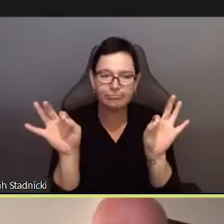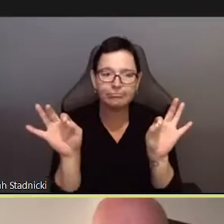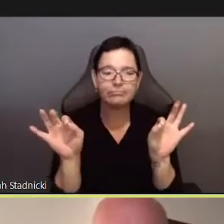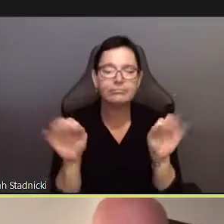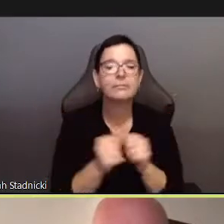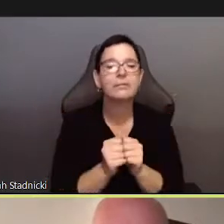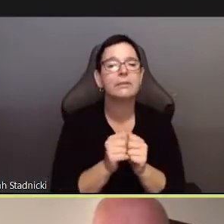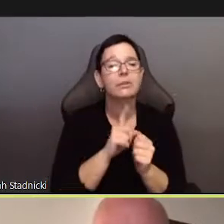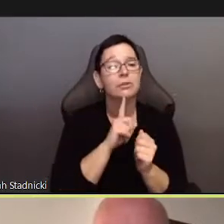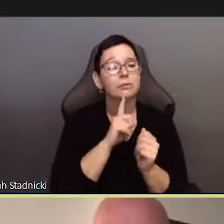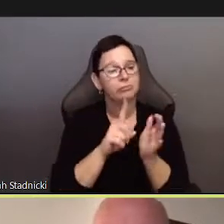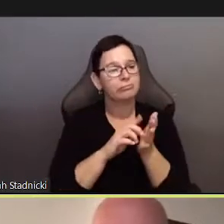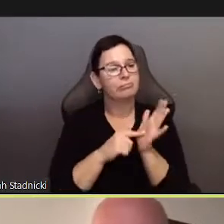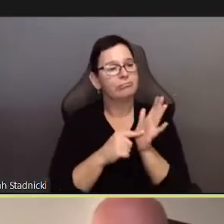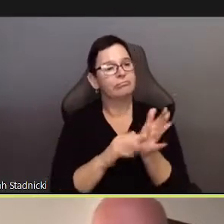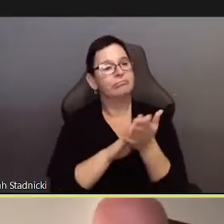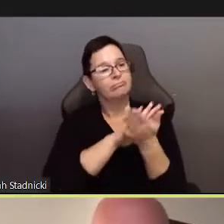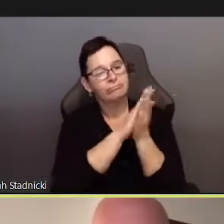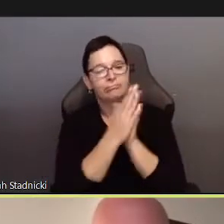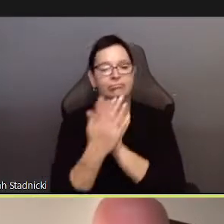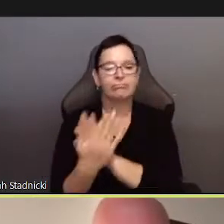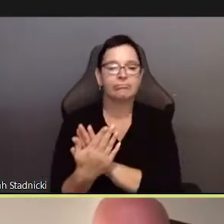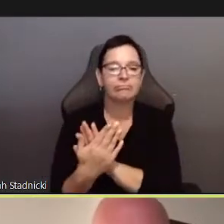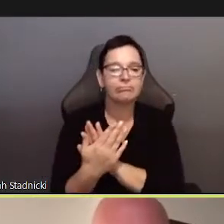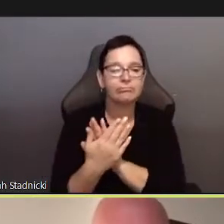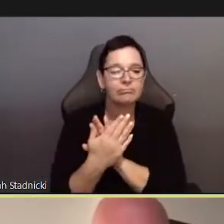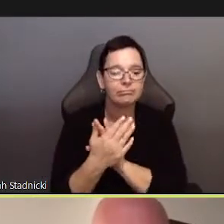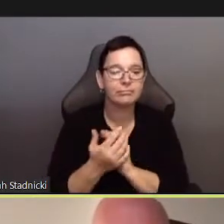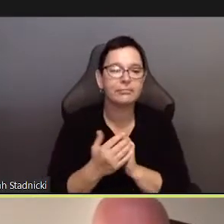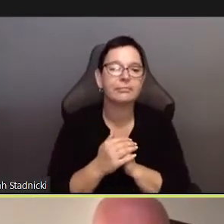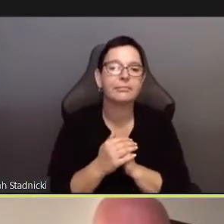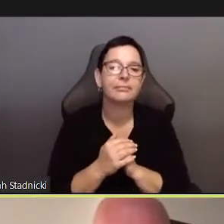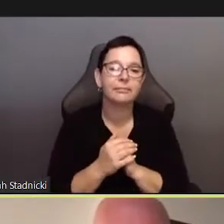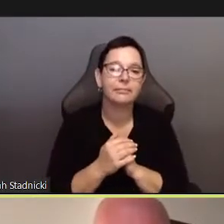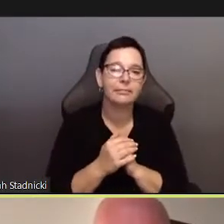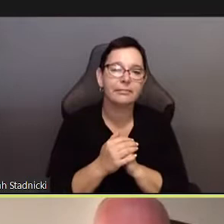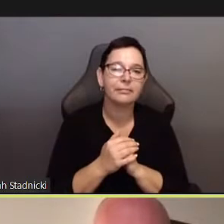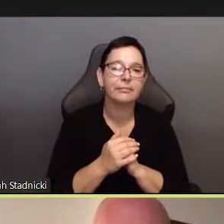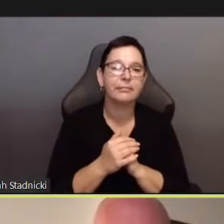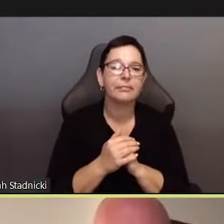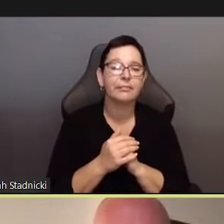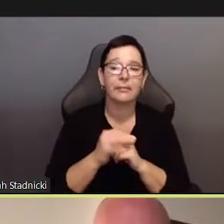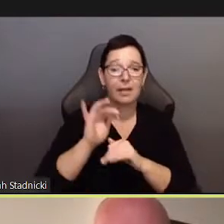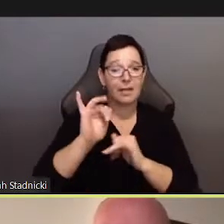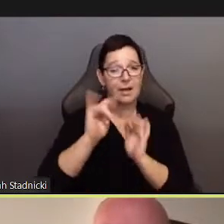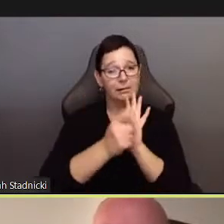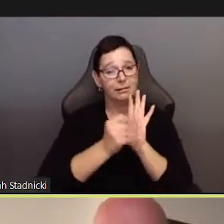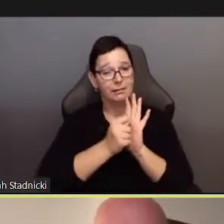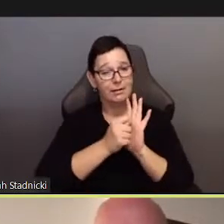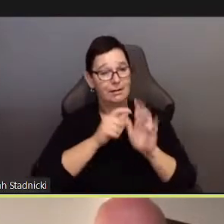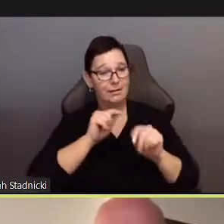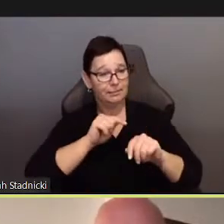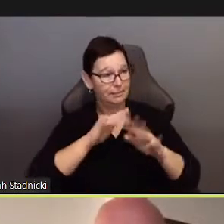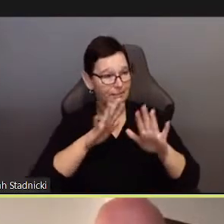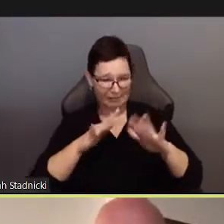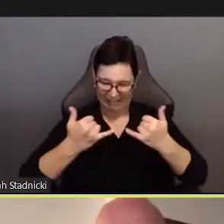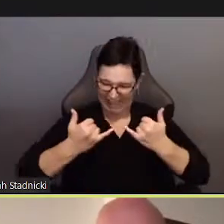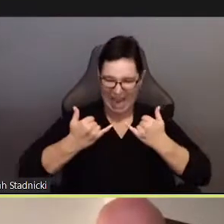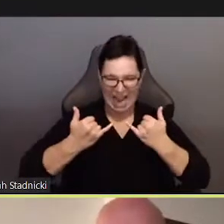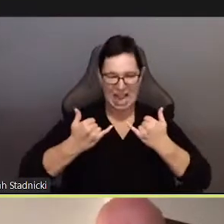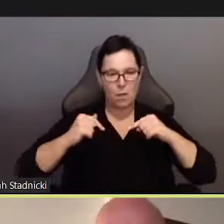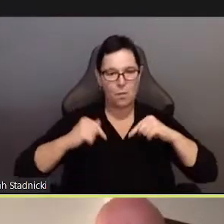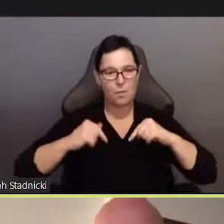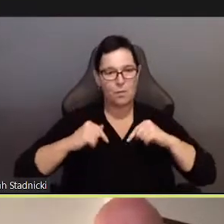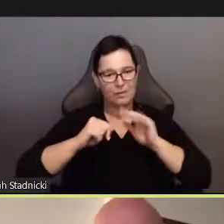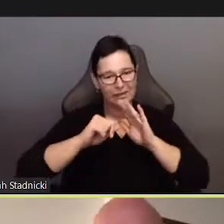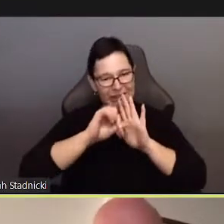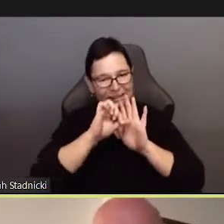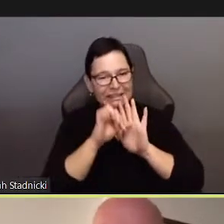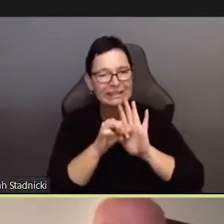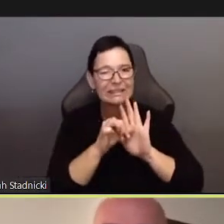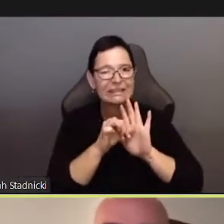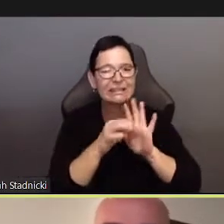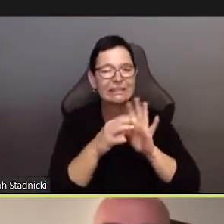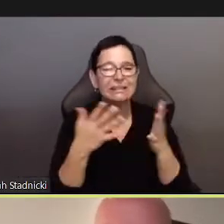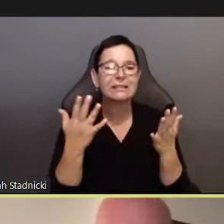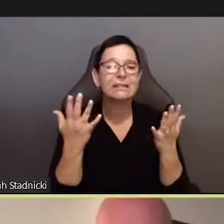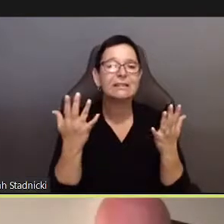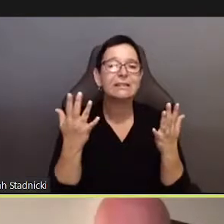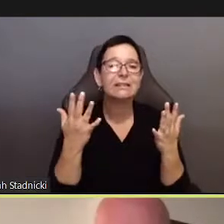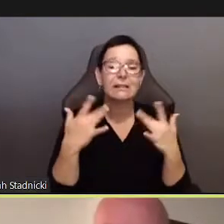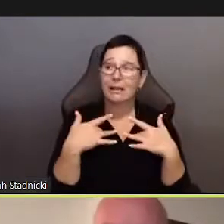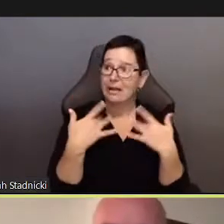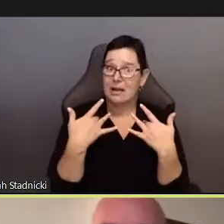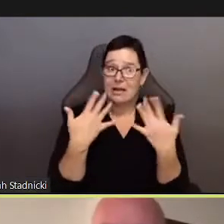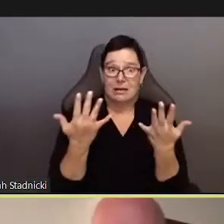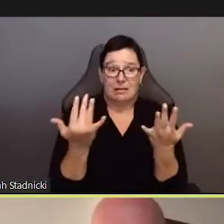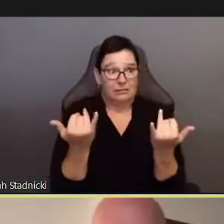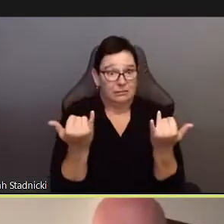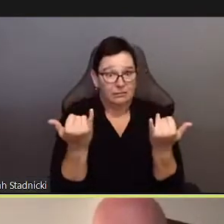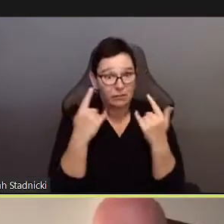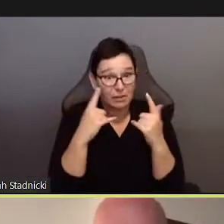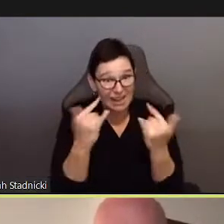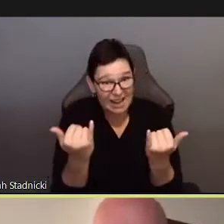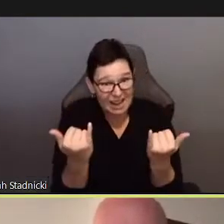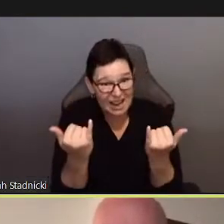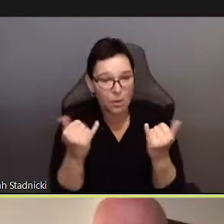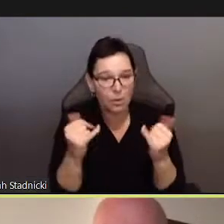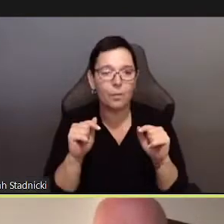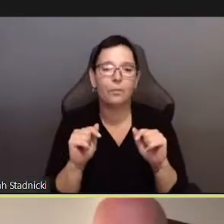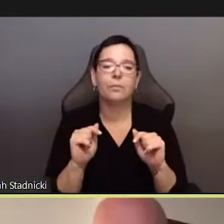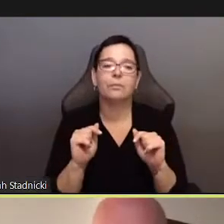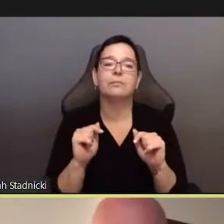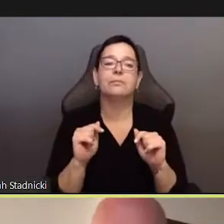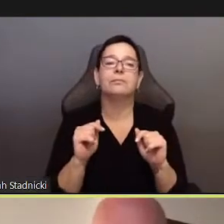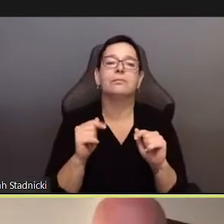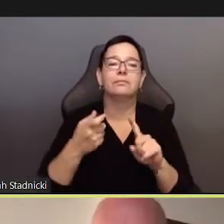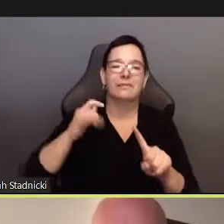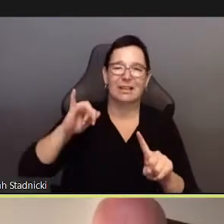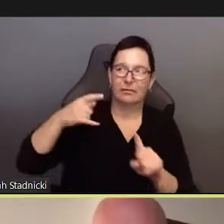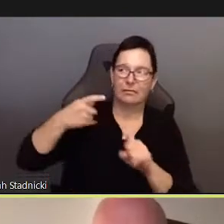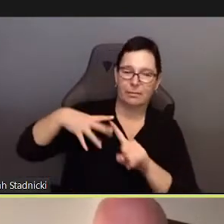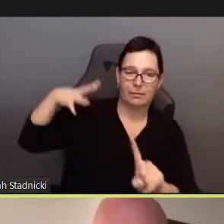this is queer temporarily as the jouissance of the present.